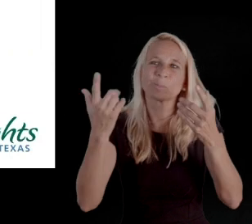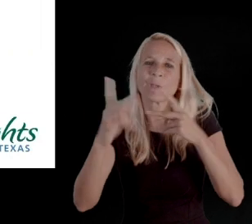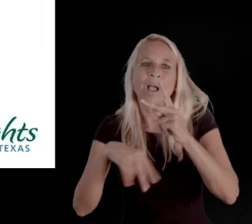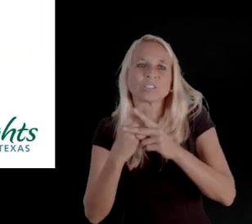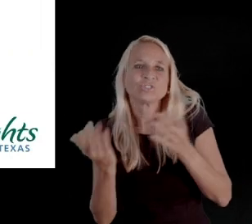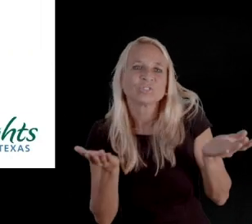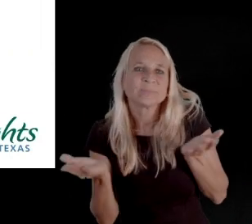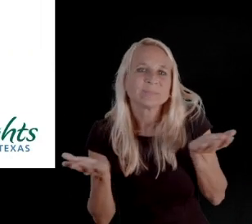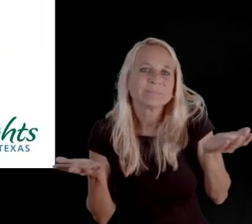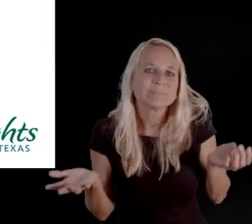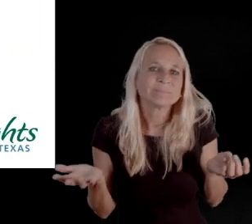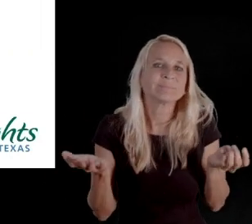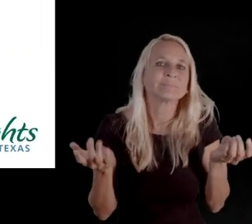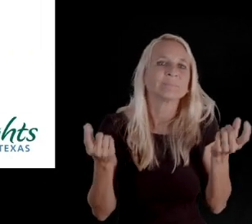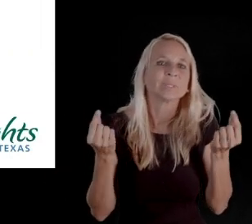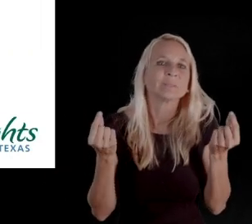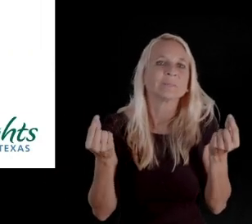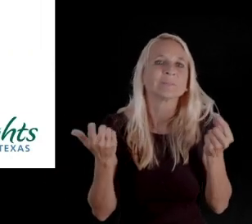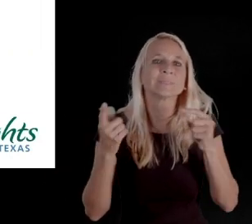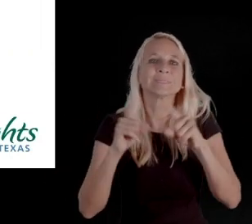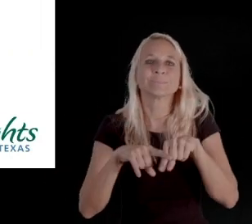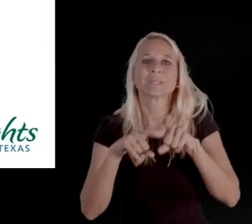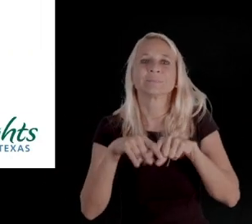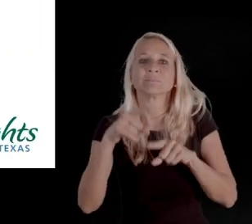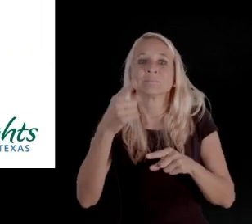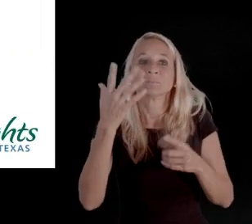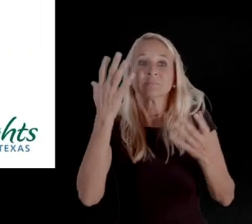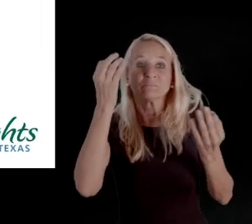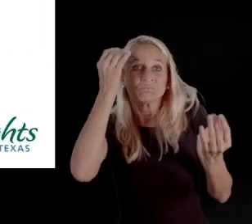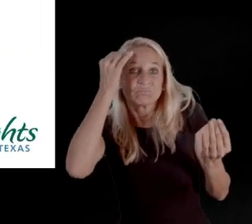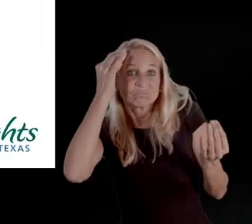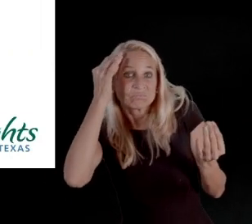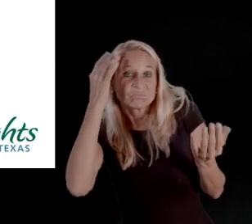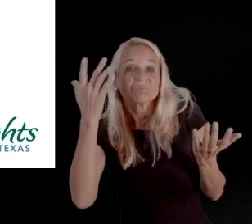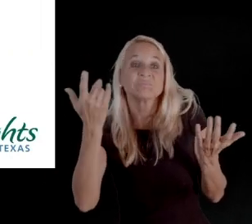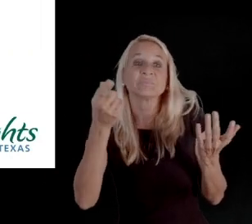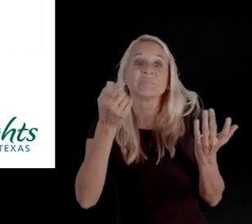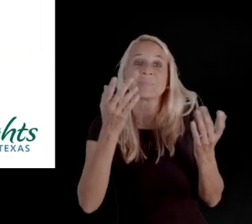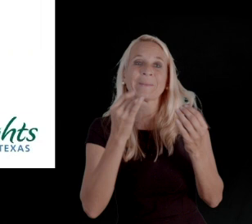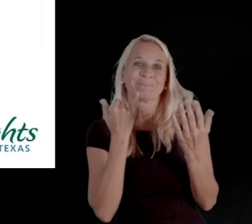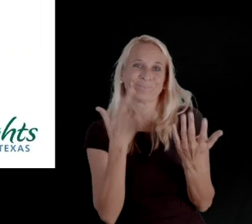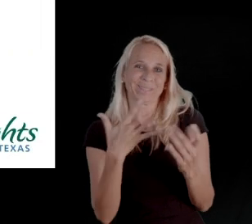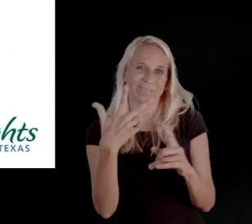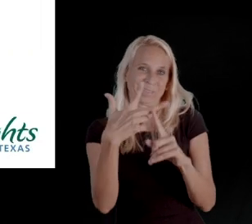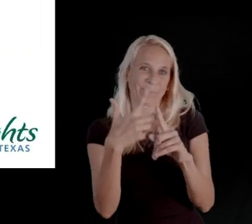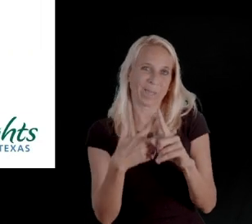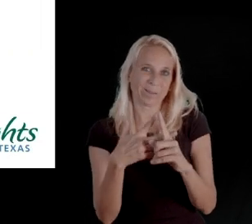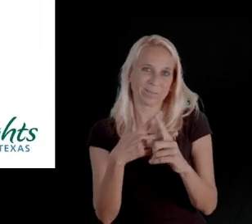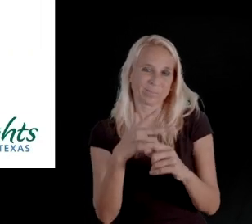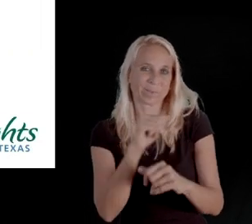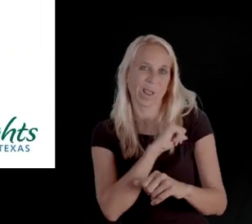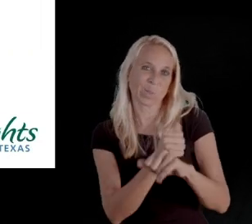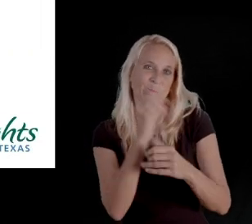Depending on the type of service, kind of depends on what you might consider doing. Obviously if it's a three month authorization or six month